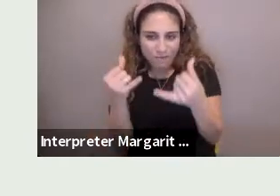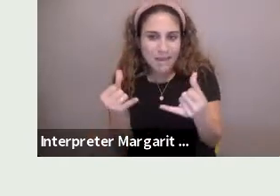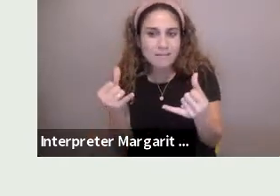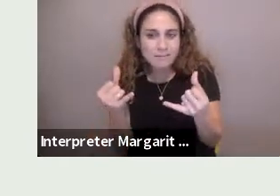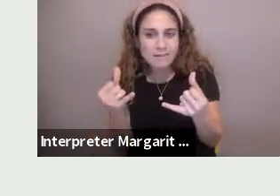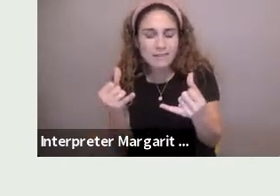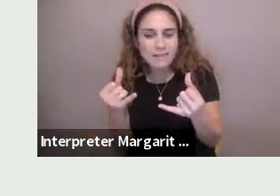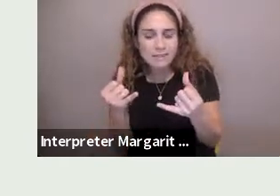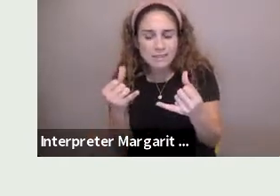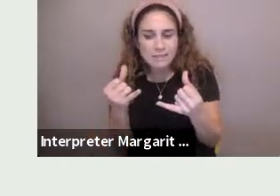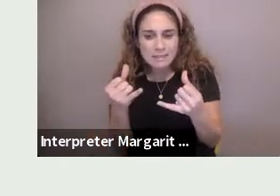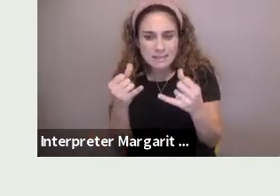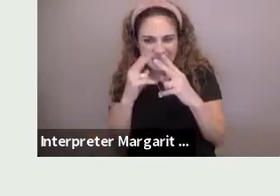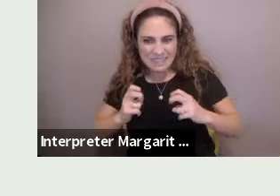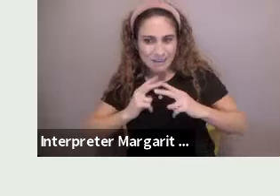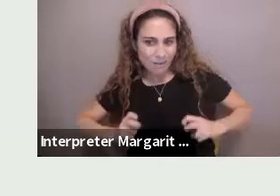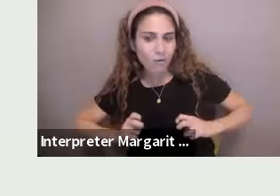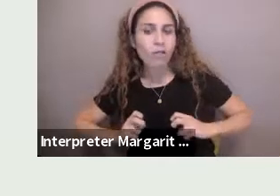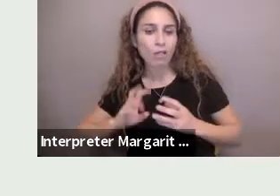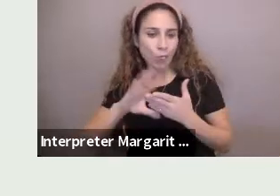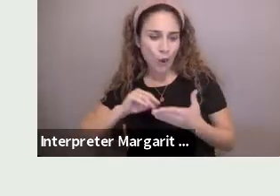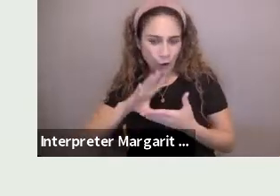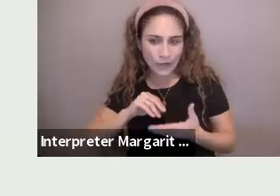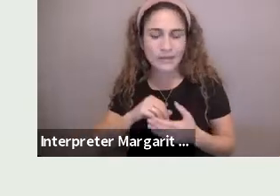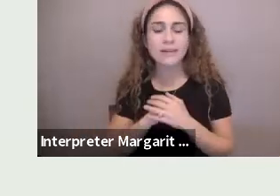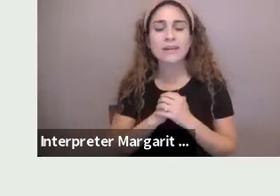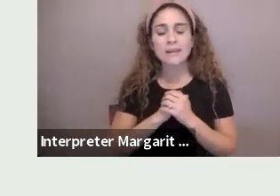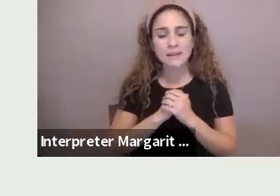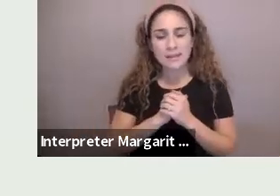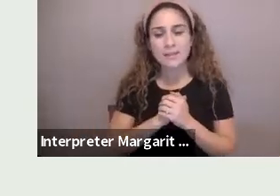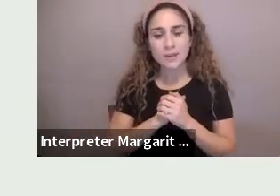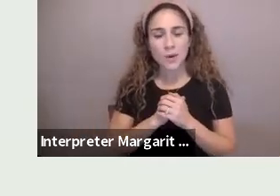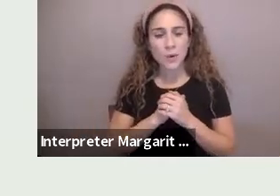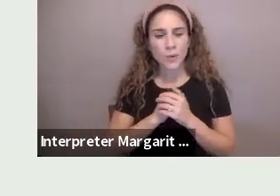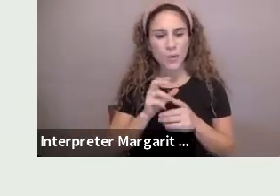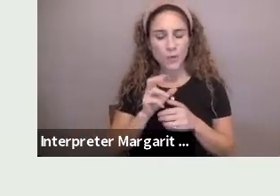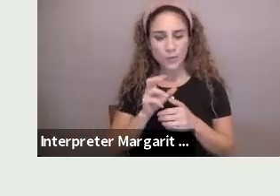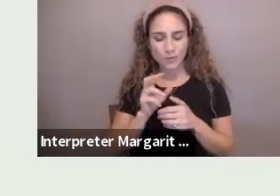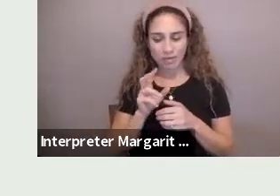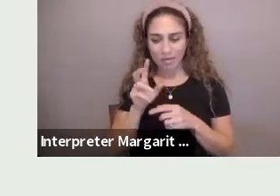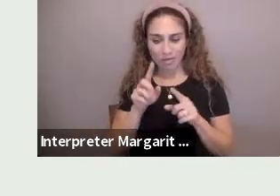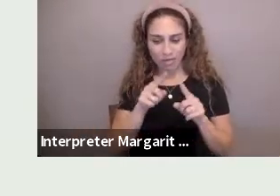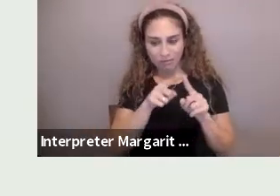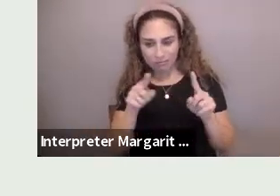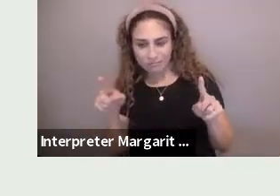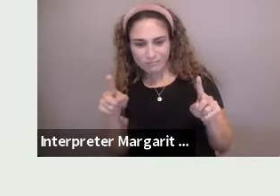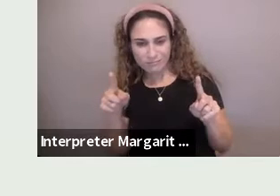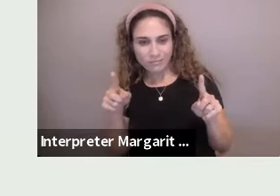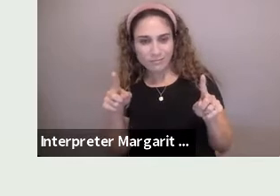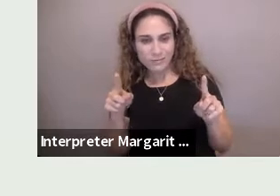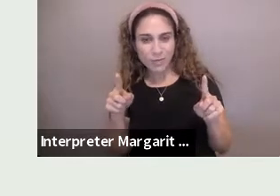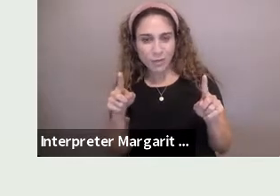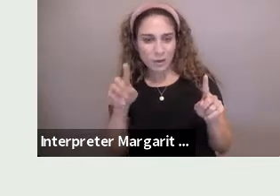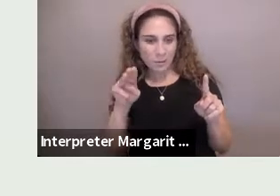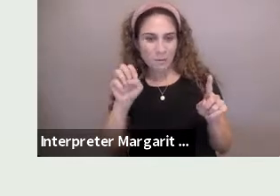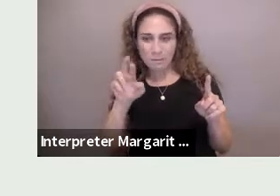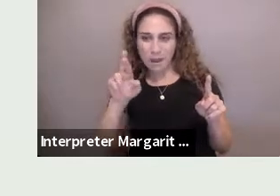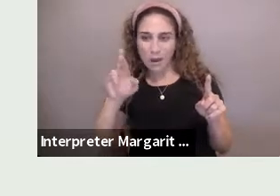Brian Boomer: Crisis remote learning and obviously those those factors have to be in place to achieve an intentional remote learning. Can we go to the next slide.